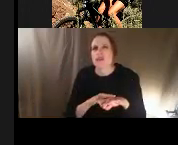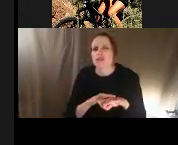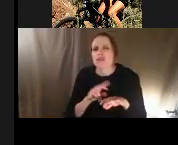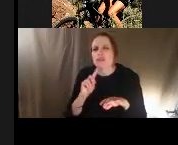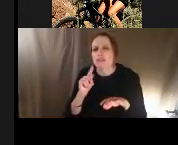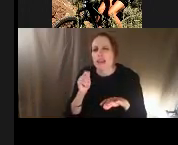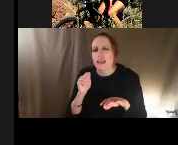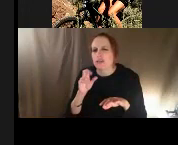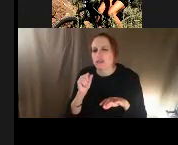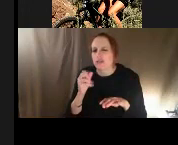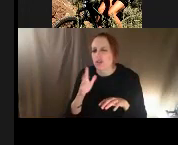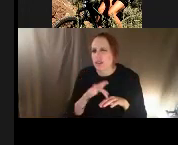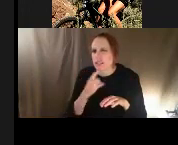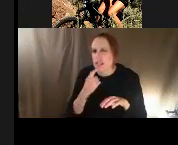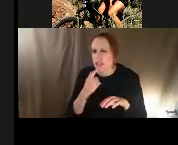Criminal violence, fires, car crashes, surgeries,